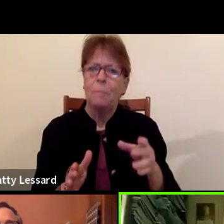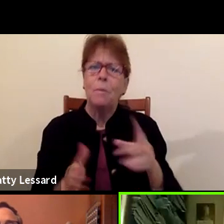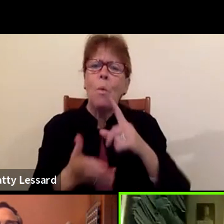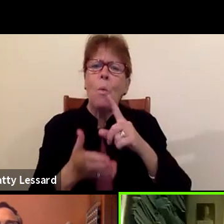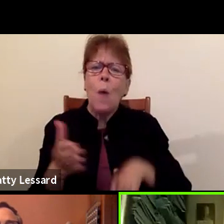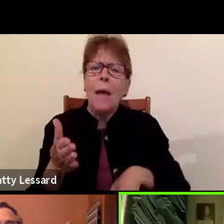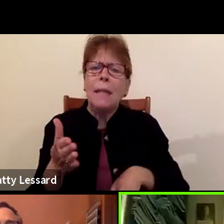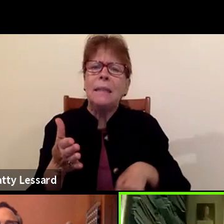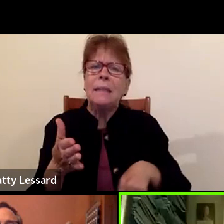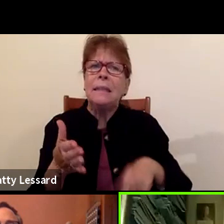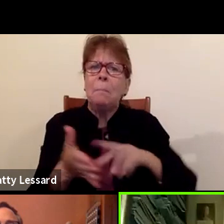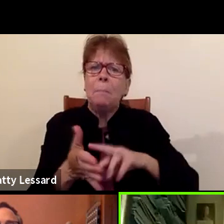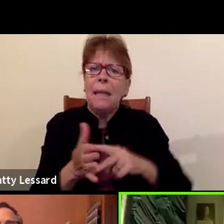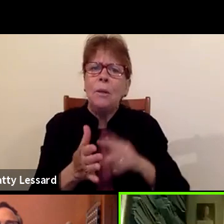For August, we're planning, we'll see if it